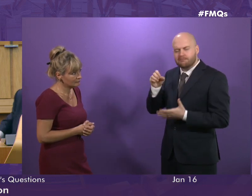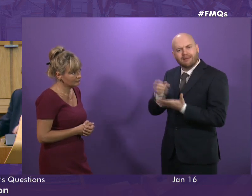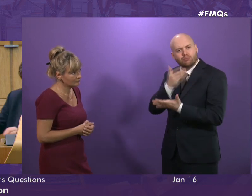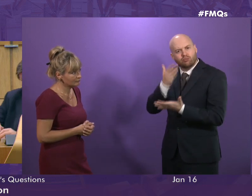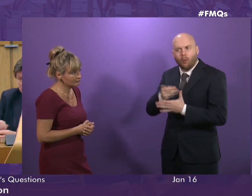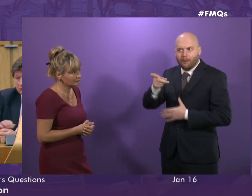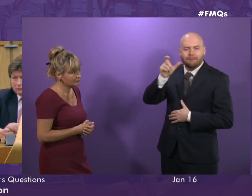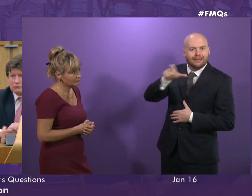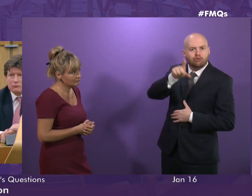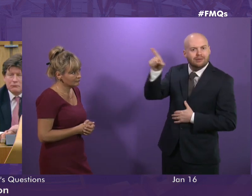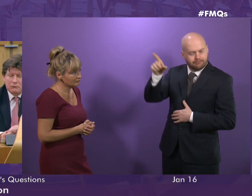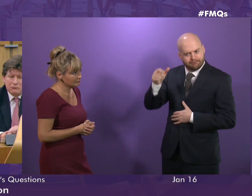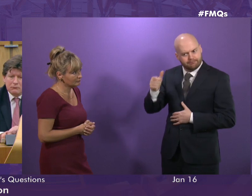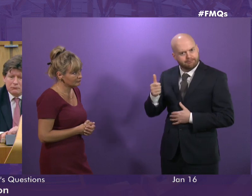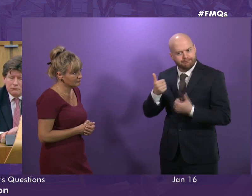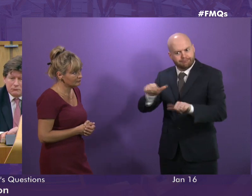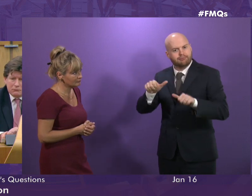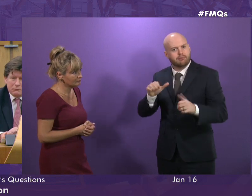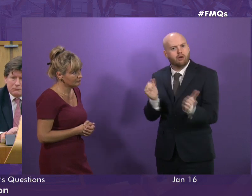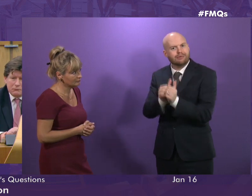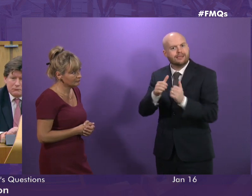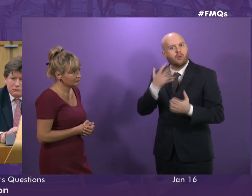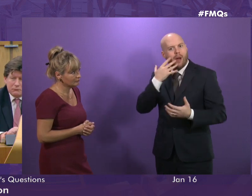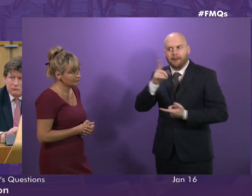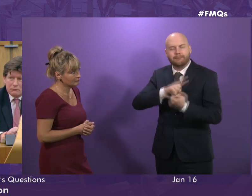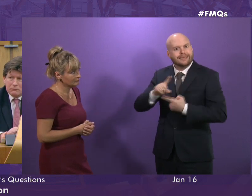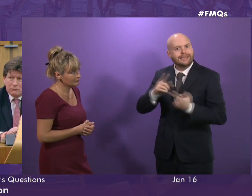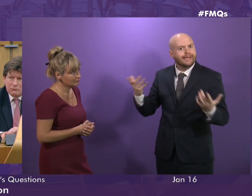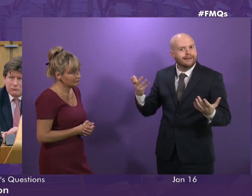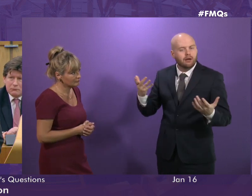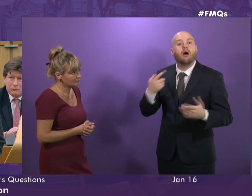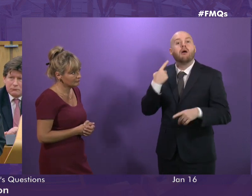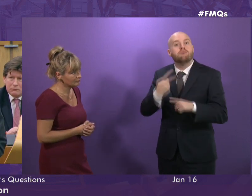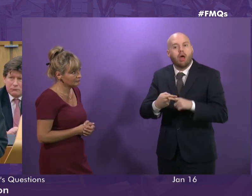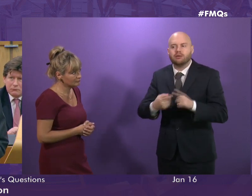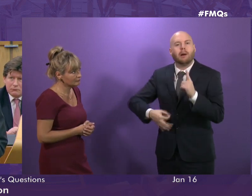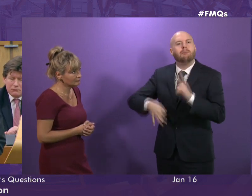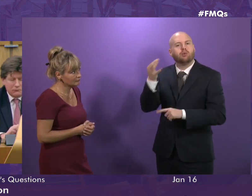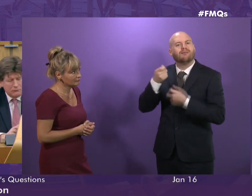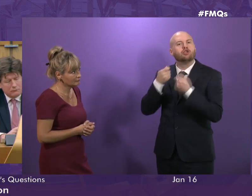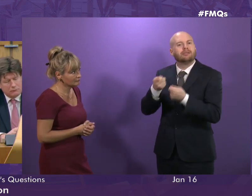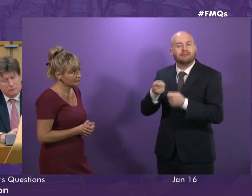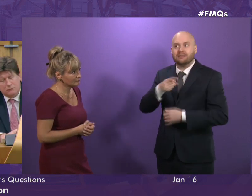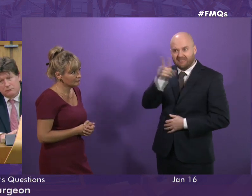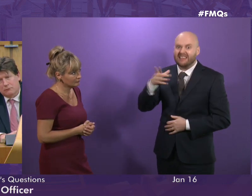Government and, more importantly, the improvement in treatment that they desperately deserve and need?